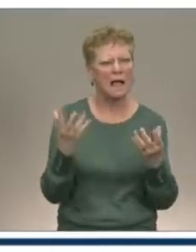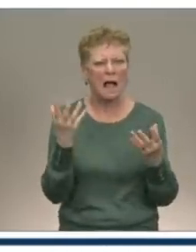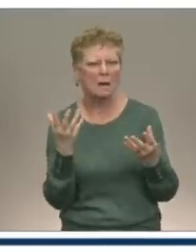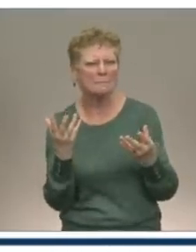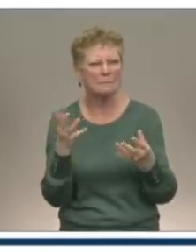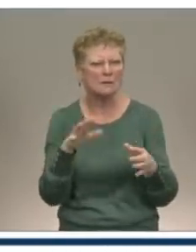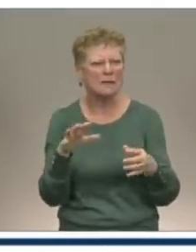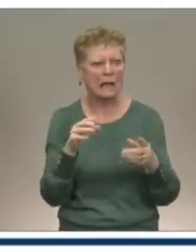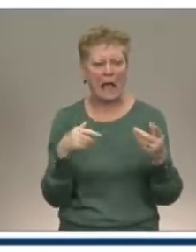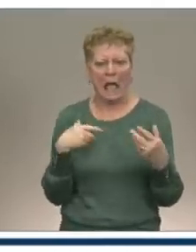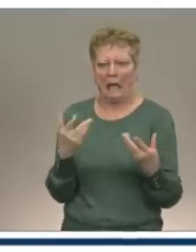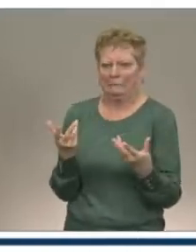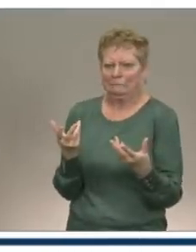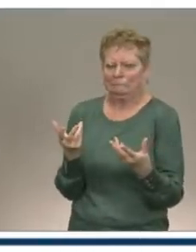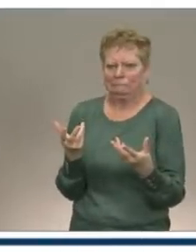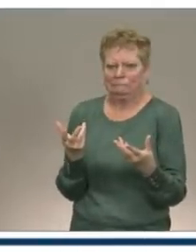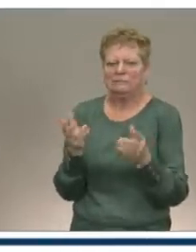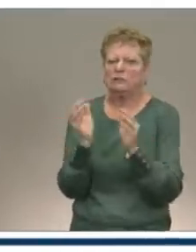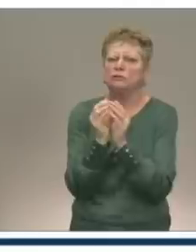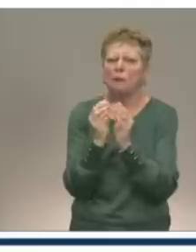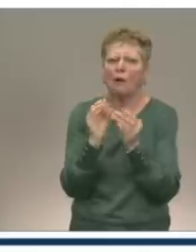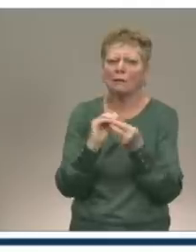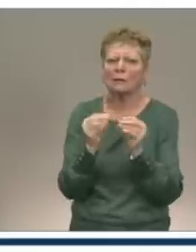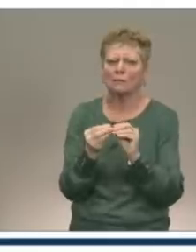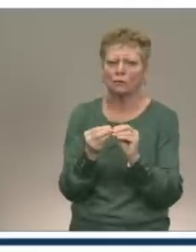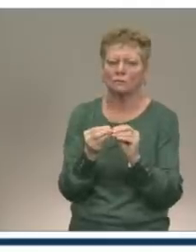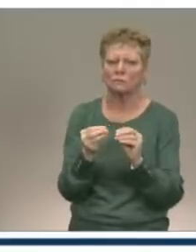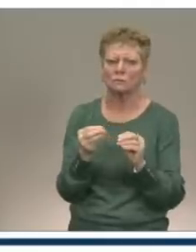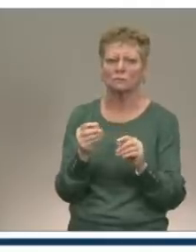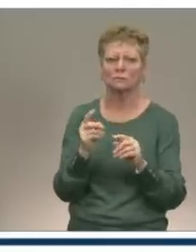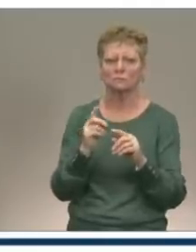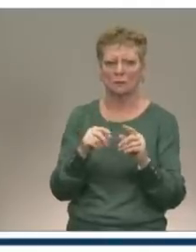exactly right it's a small number but again i'm going to make the take the opportunity to say